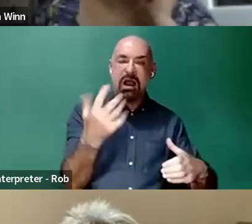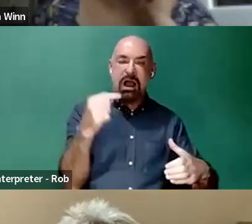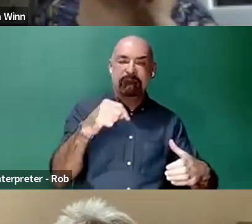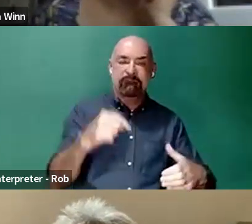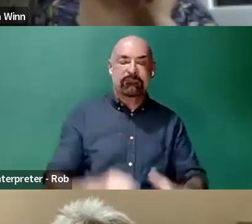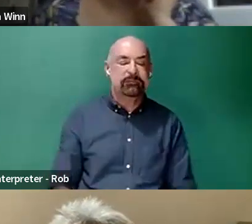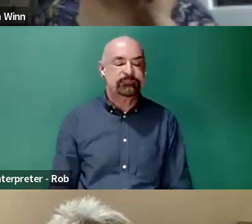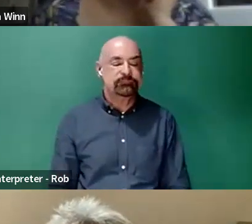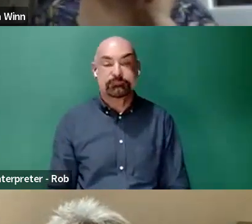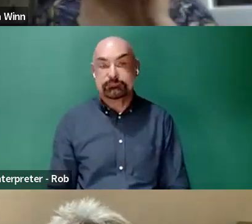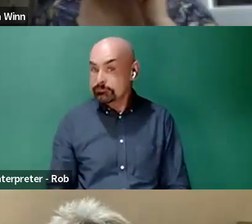Naomi, are you there?